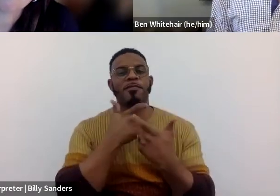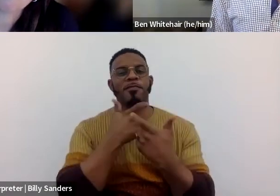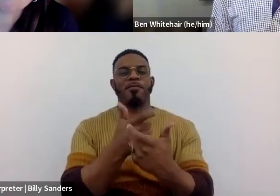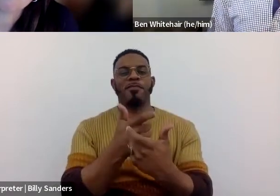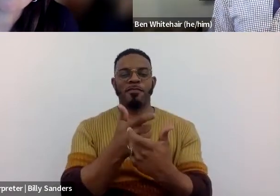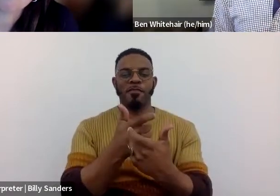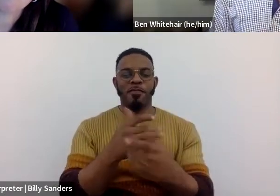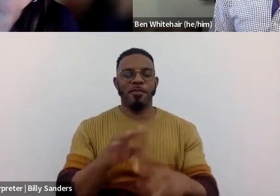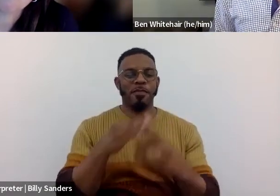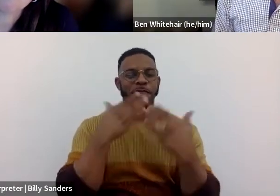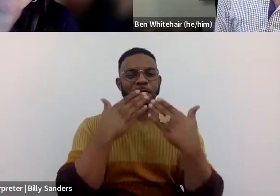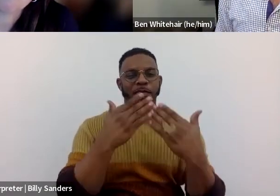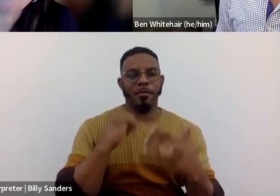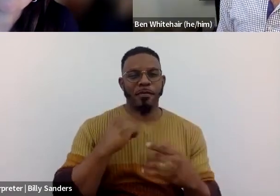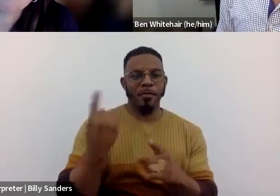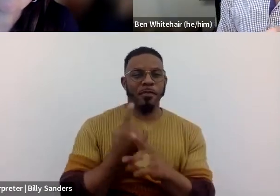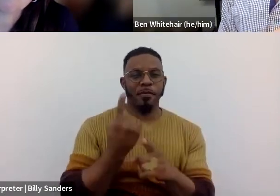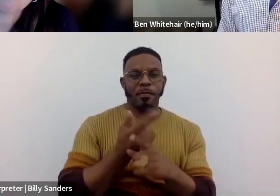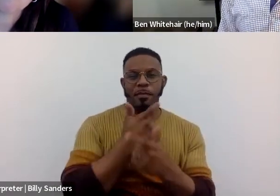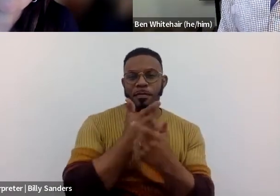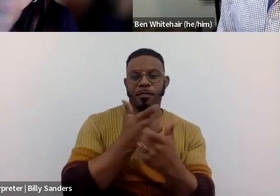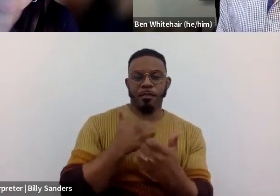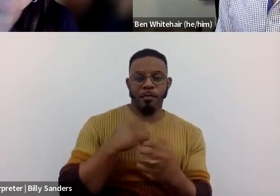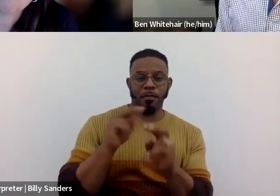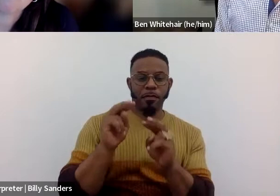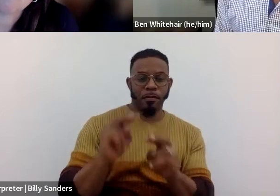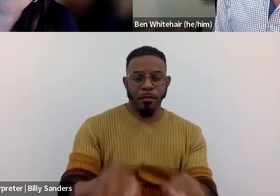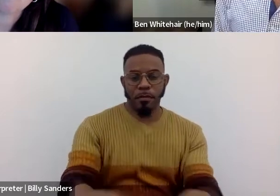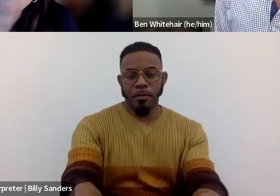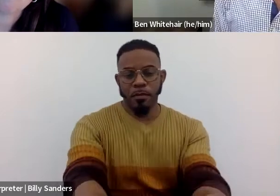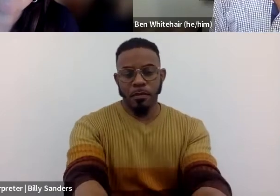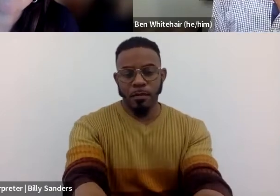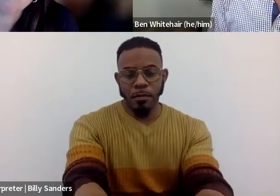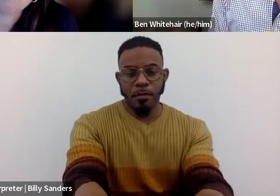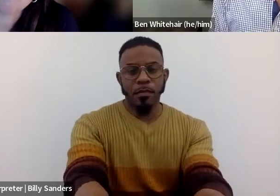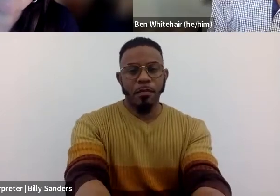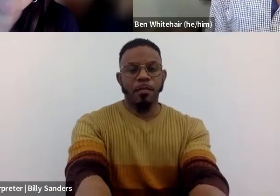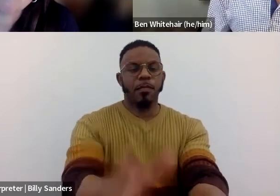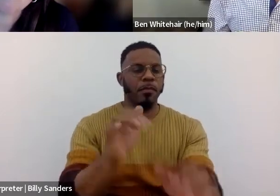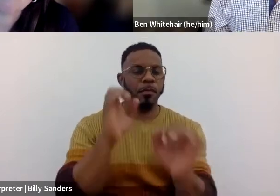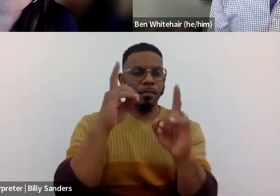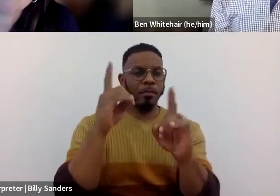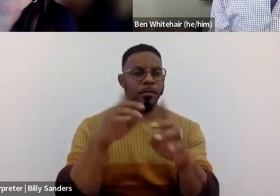and a special thanks to our regular viewers who've been tuning in each week for our educational live streams.